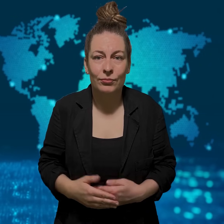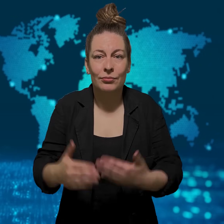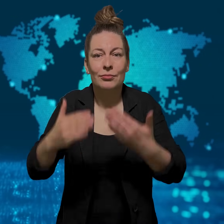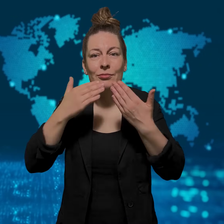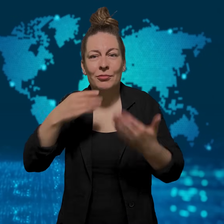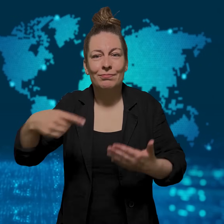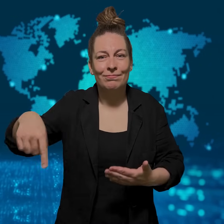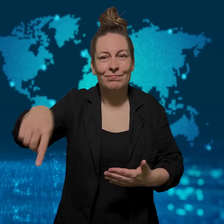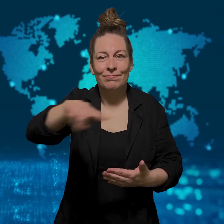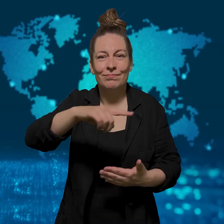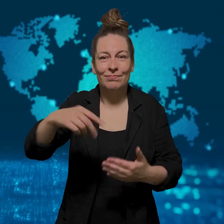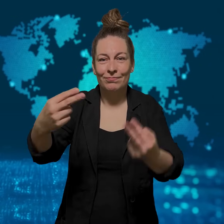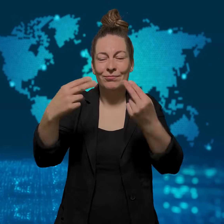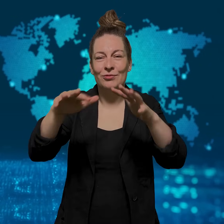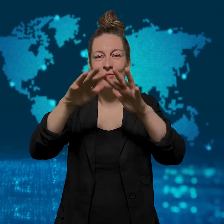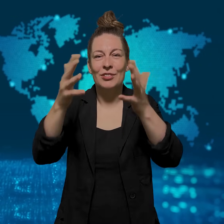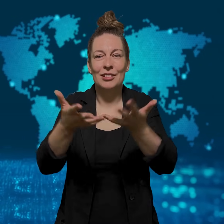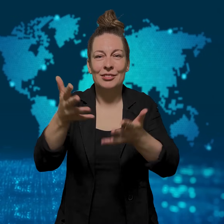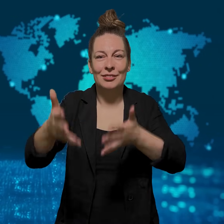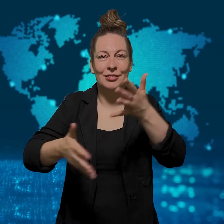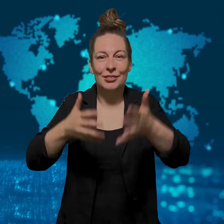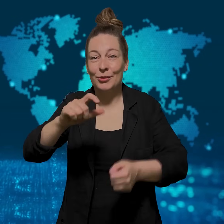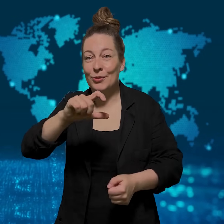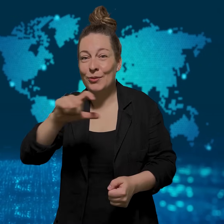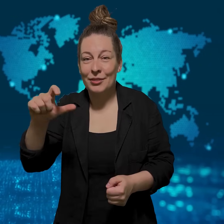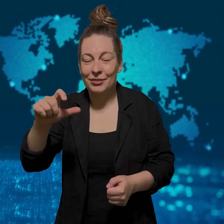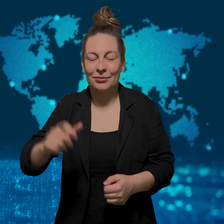Thank you for watching WorldSign Week.